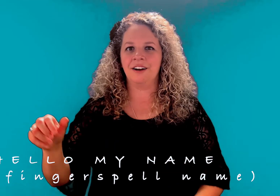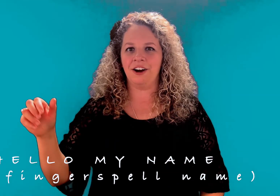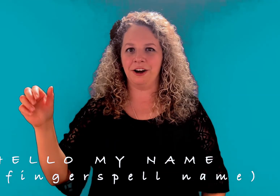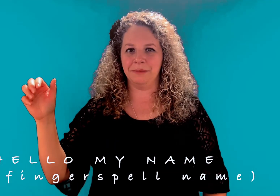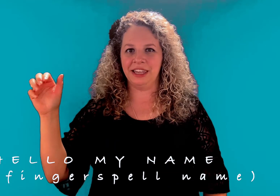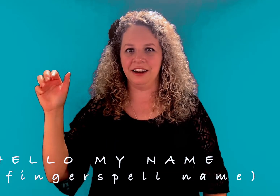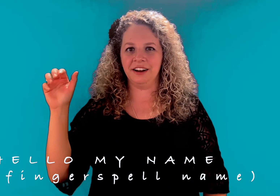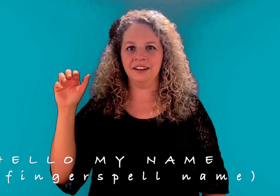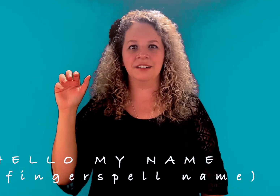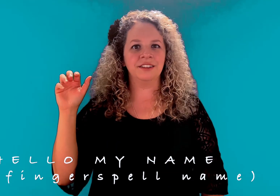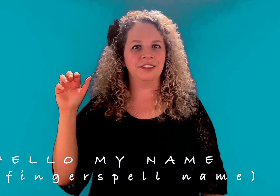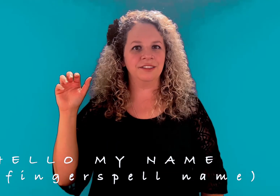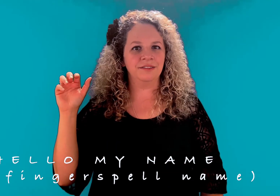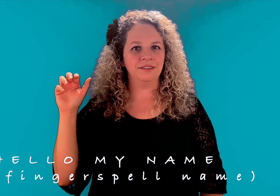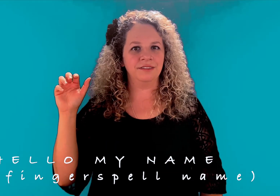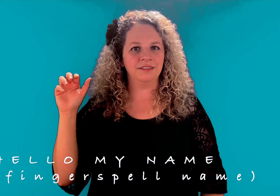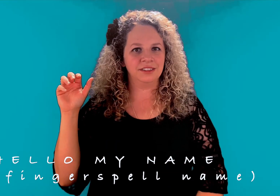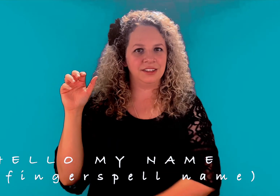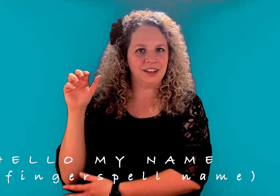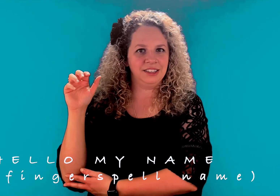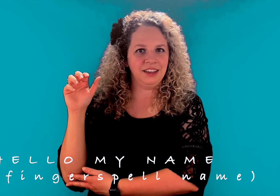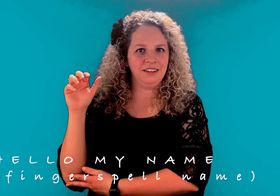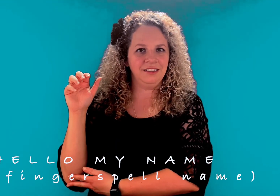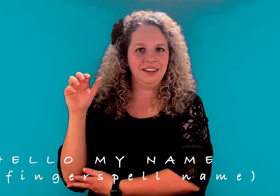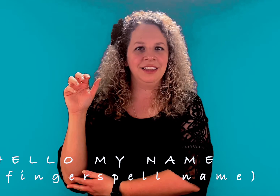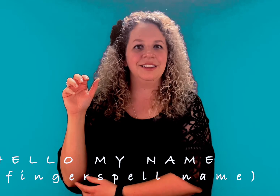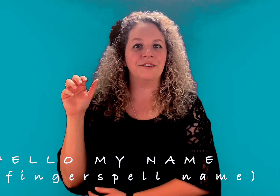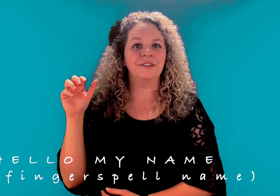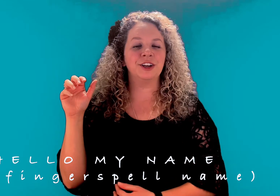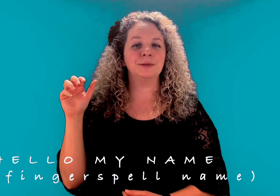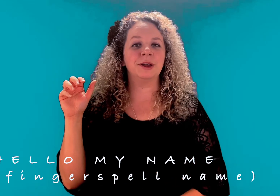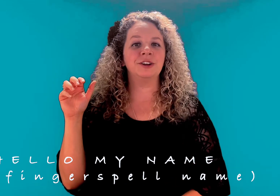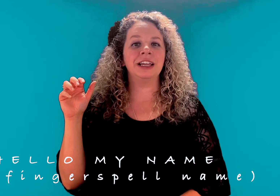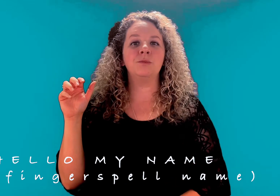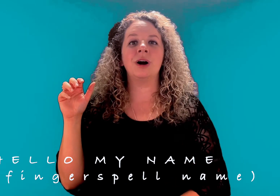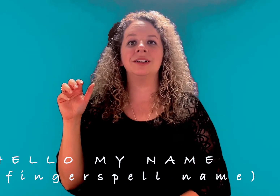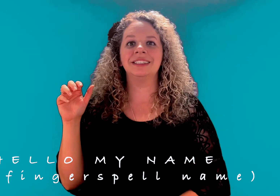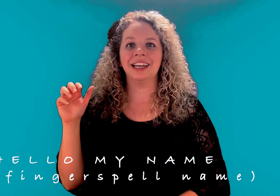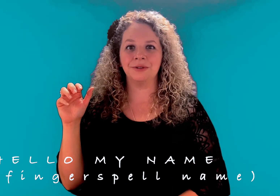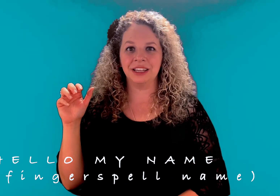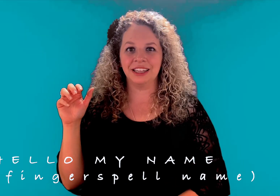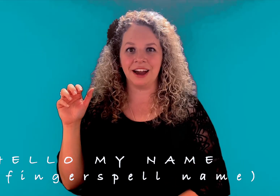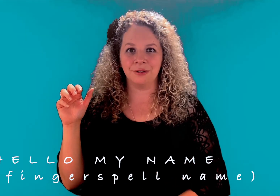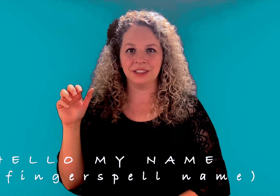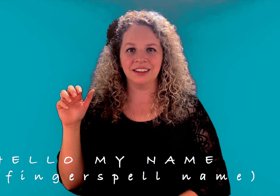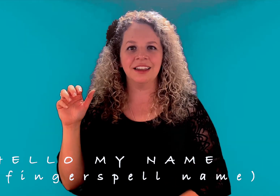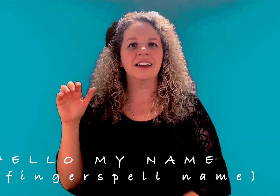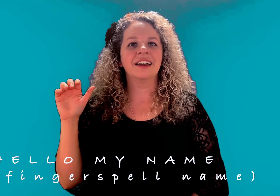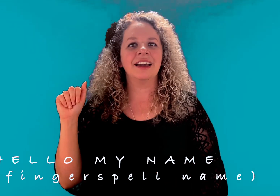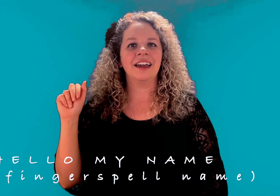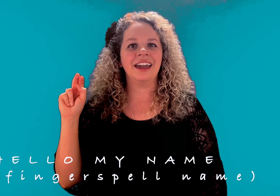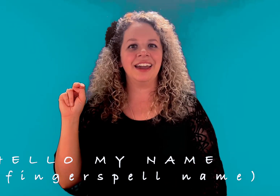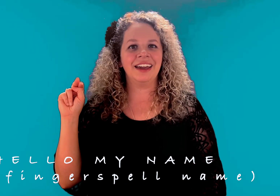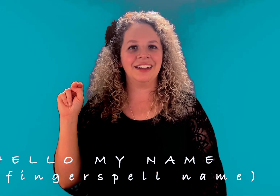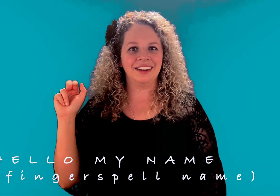Arm here Tucked in. Now fingerspell your name while sounding it out. Anna.